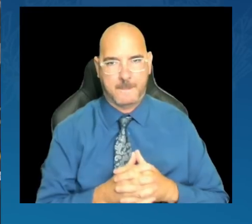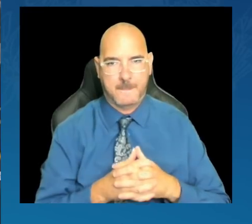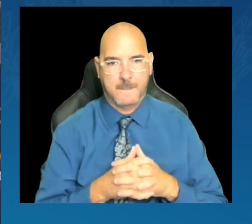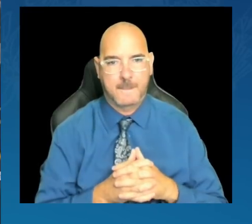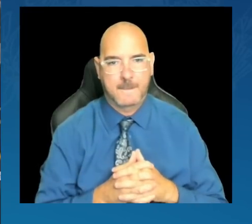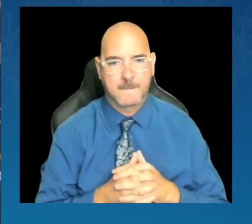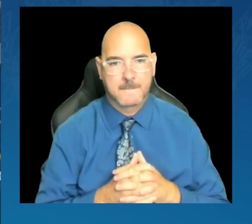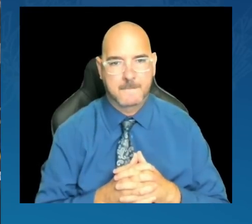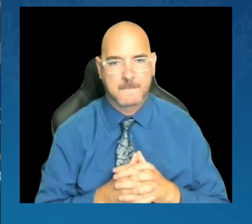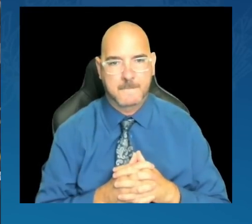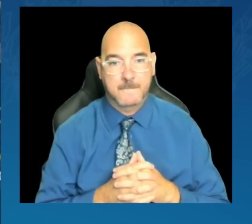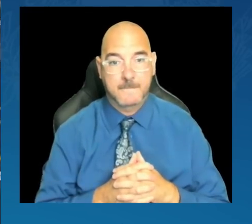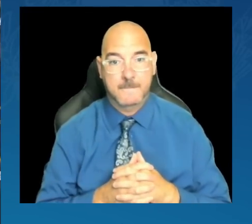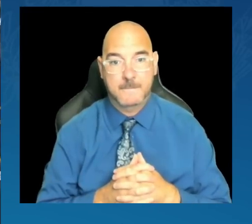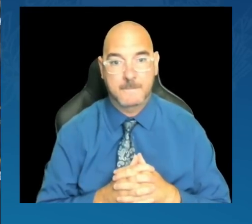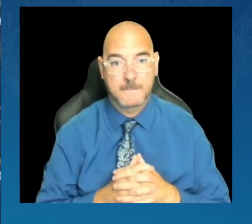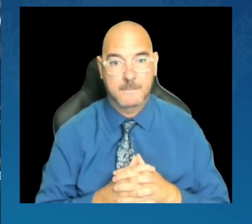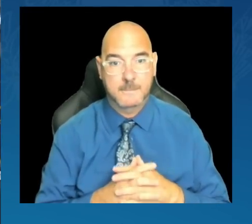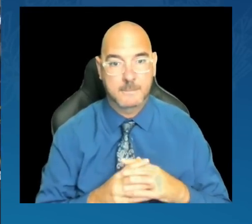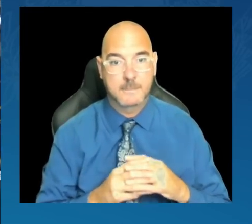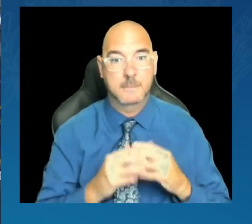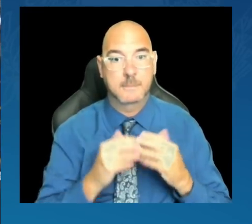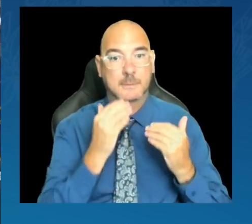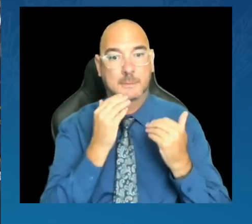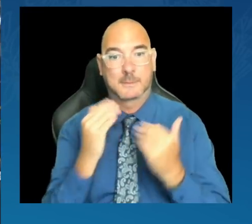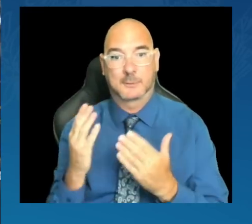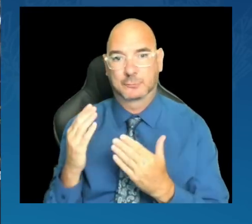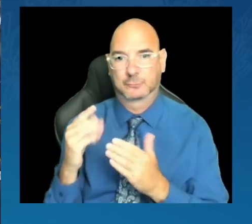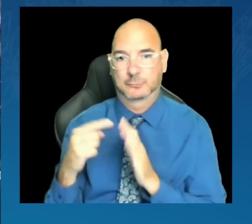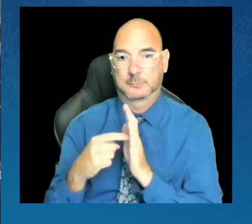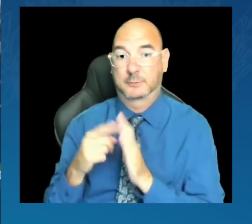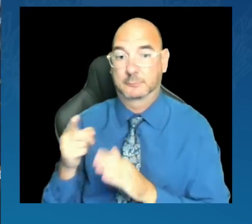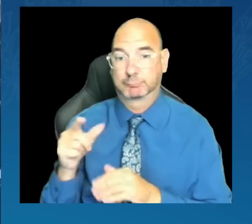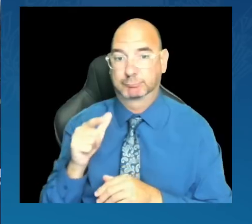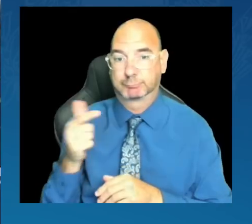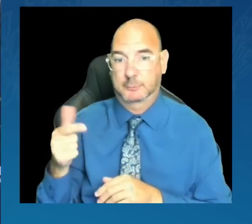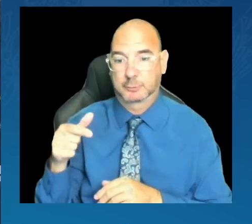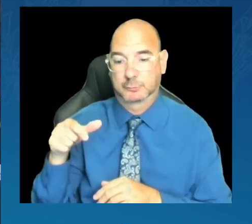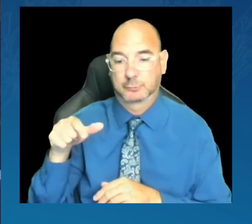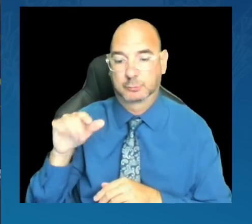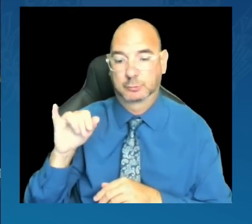The Vice President: Representative GiaQuinta. Rep. GiaQuinta: Thank you, Madam Vice President.